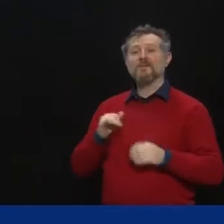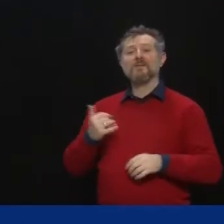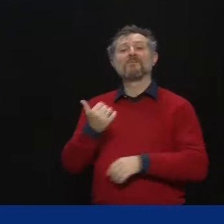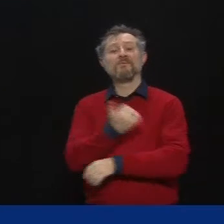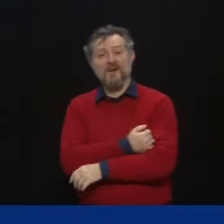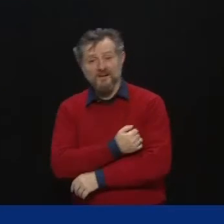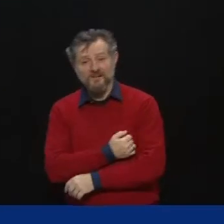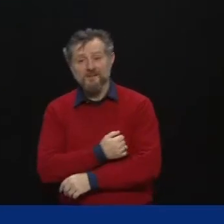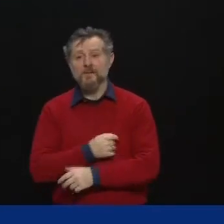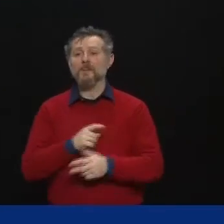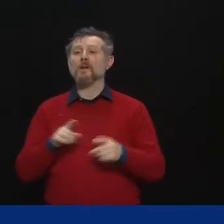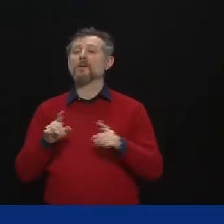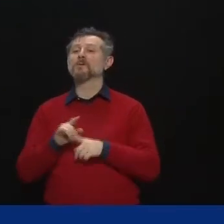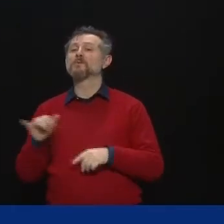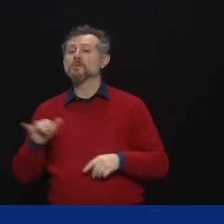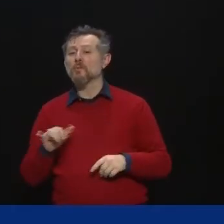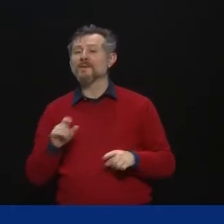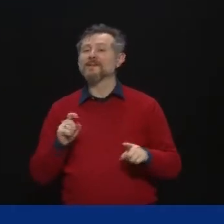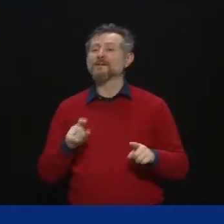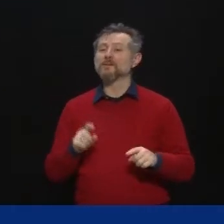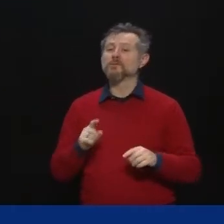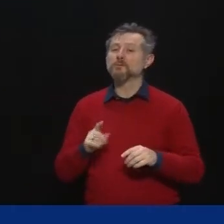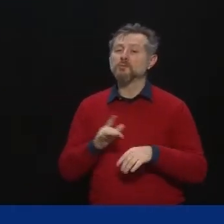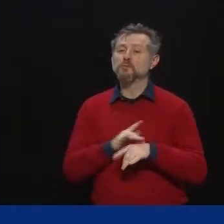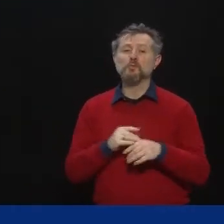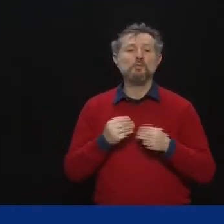THEM THAT WHILE THEY SUPPORT